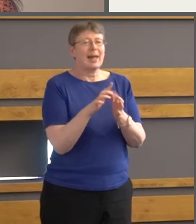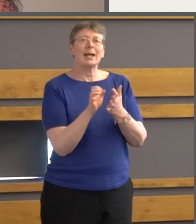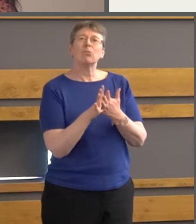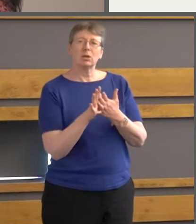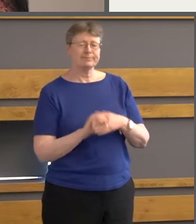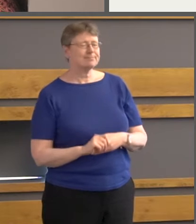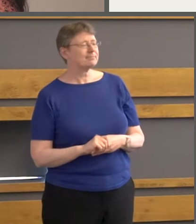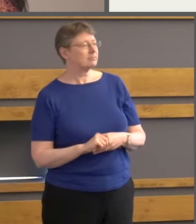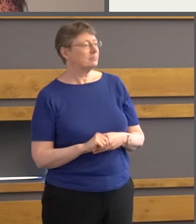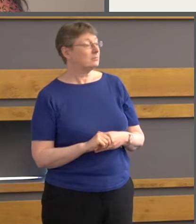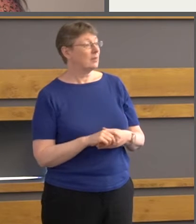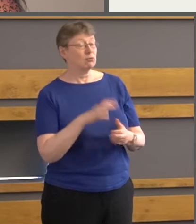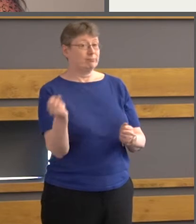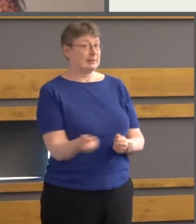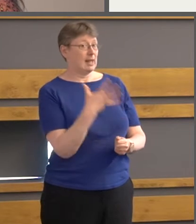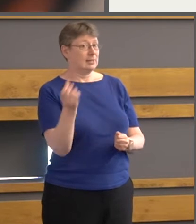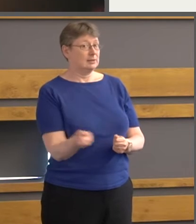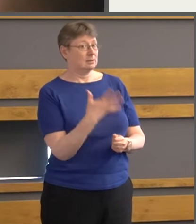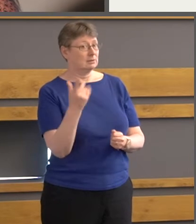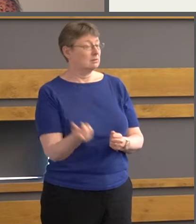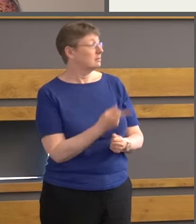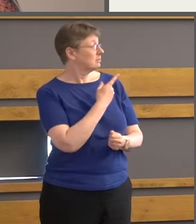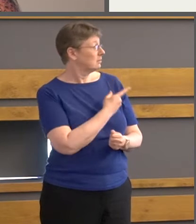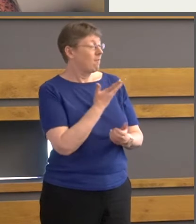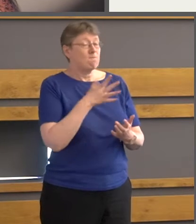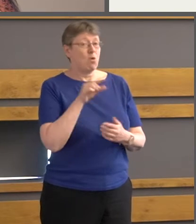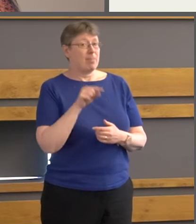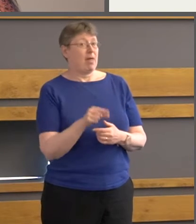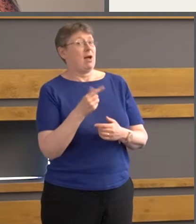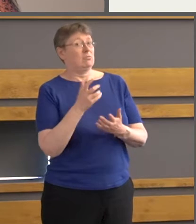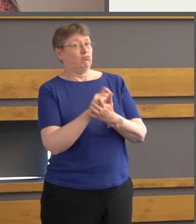So some of the following slides and information comes from writing that text.